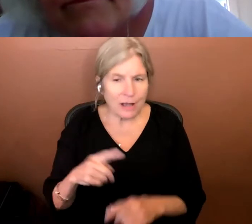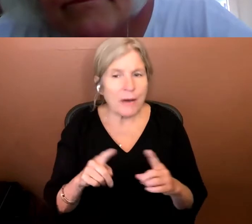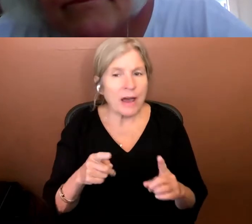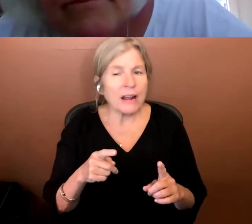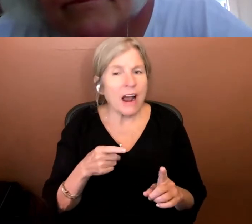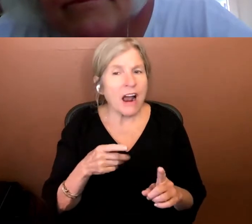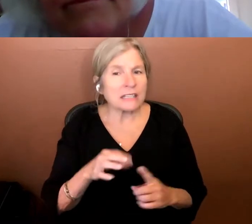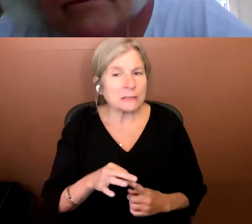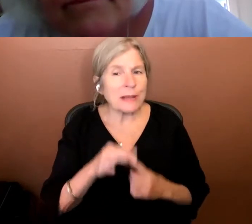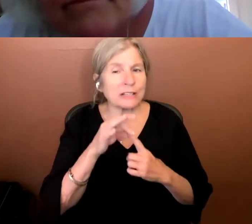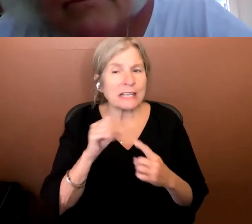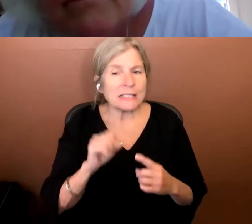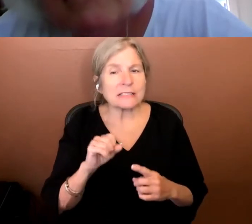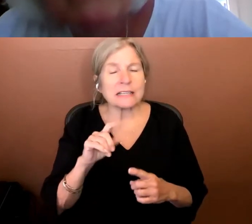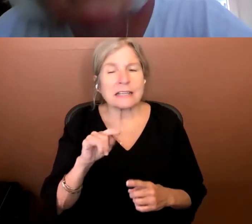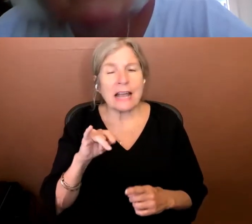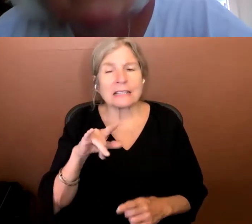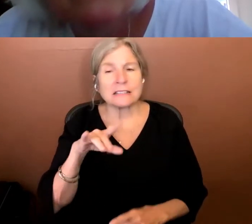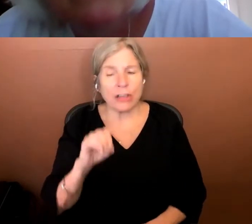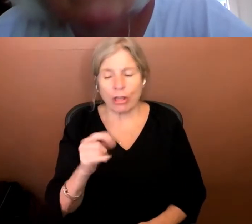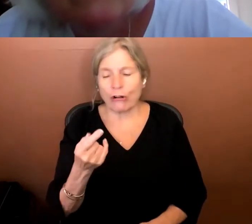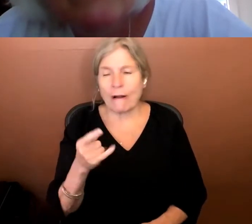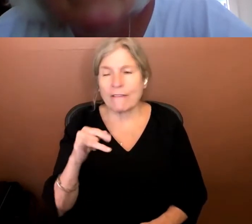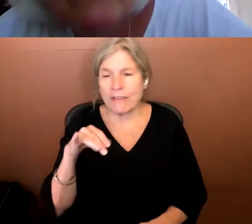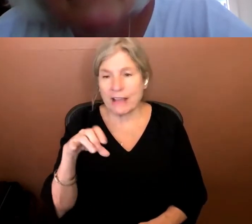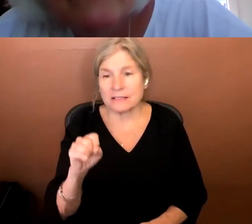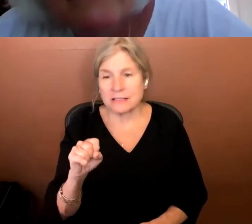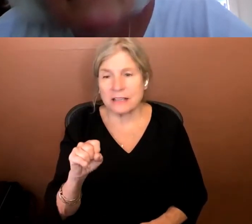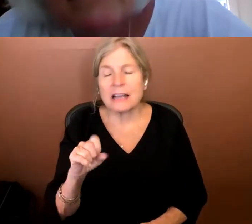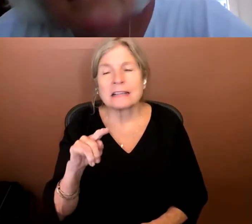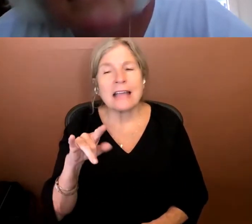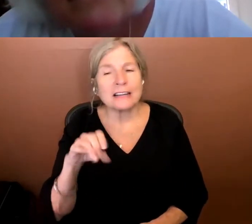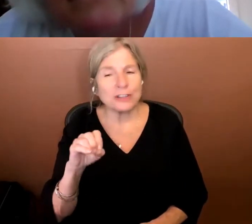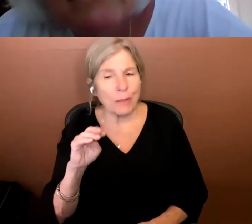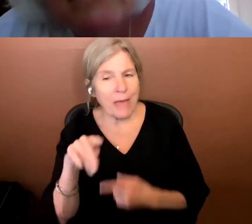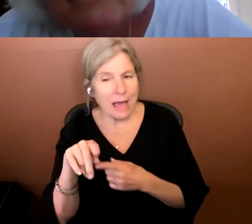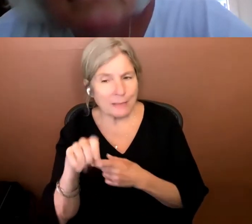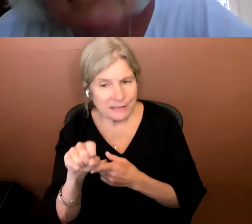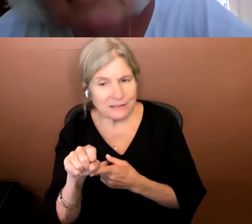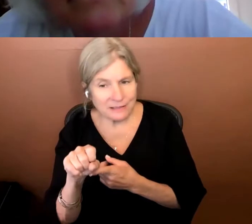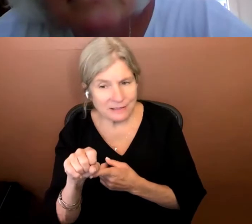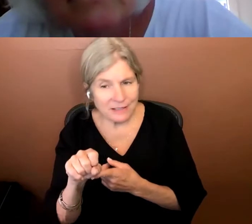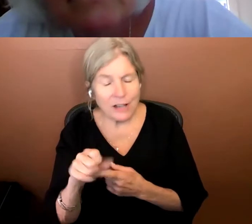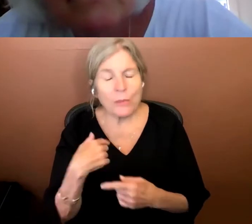tactile graphics, particularly tactile maps. We have also produced tactile comics for